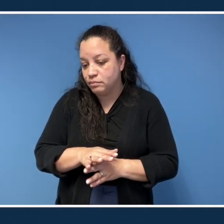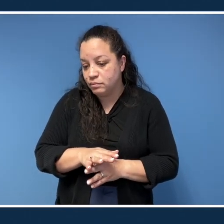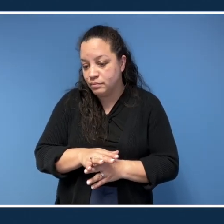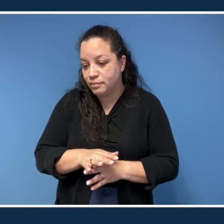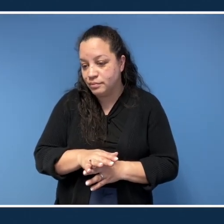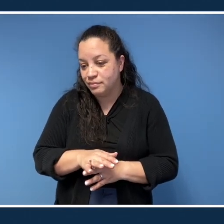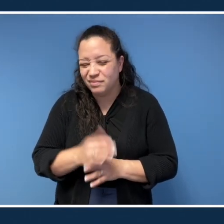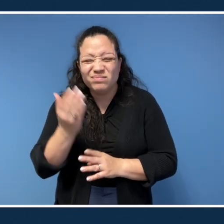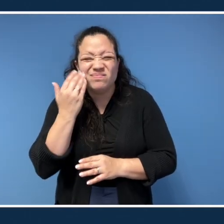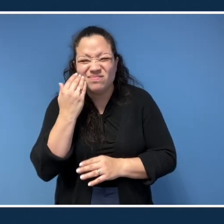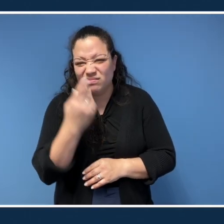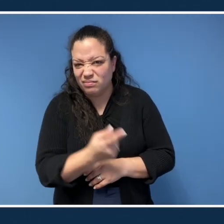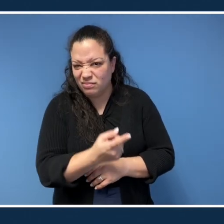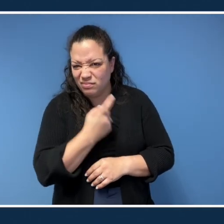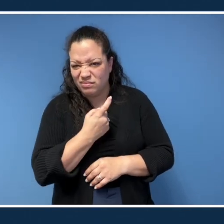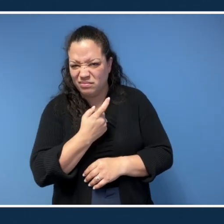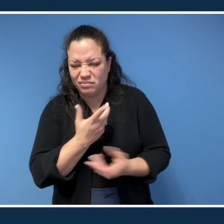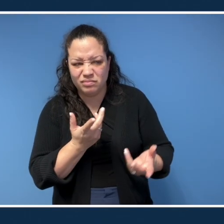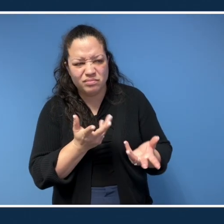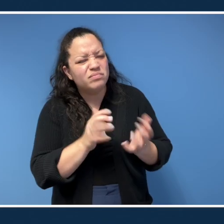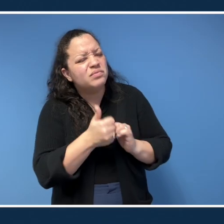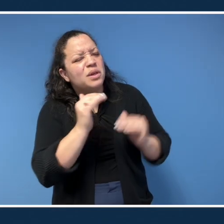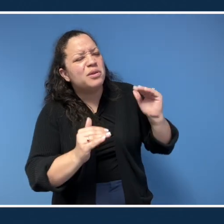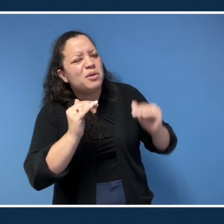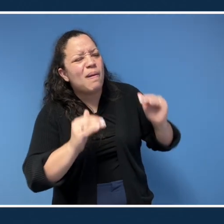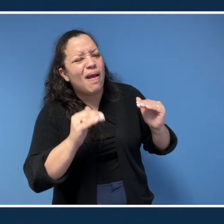I had the question the other day about how do you balance Afrocentric education